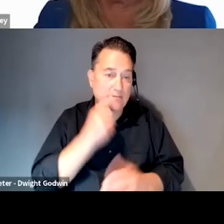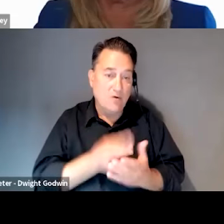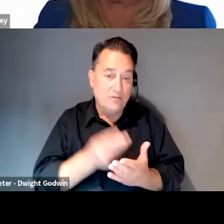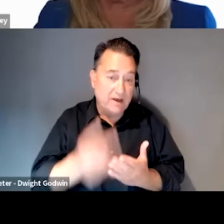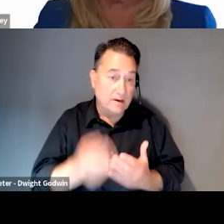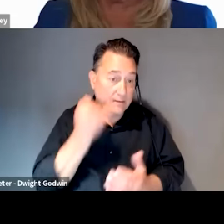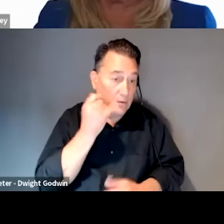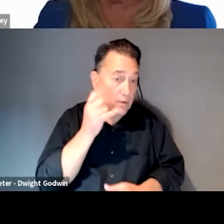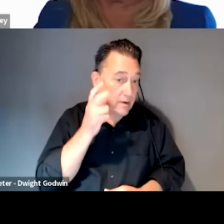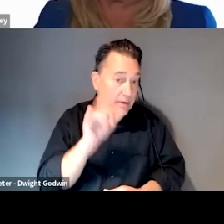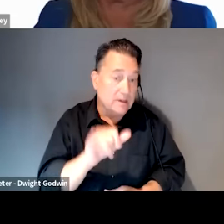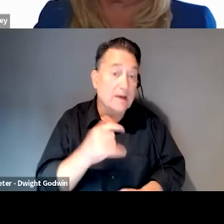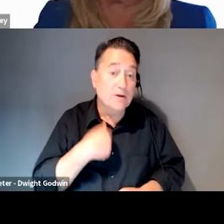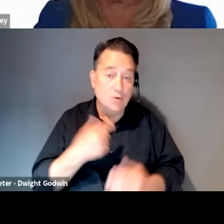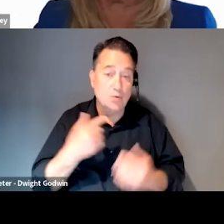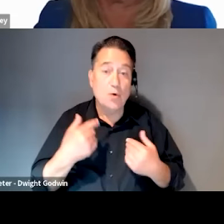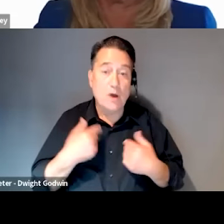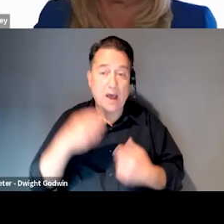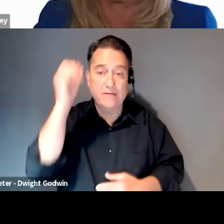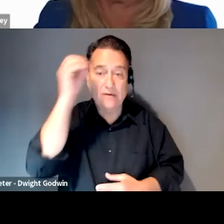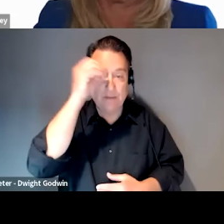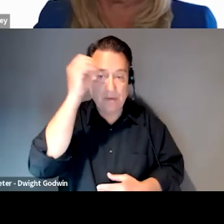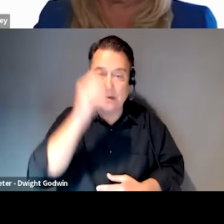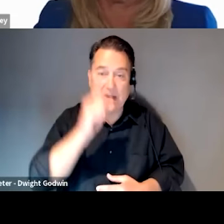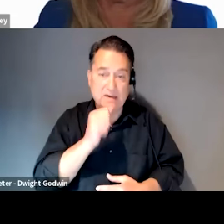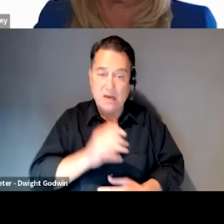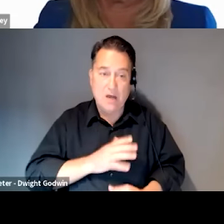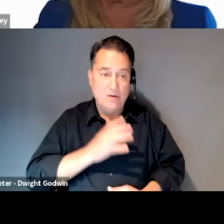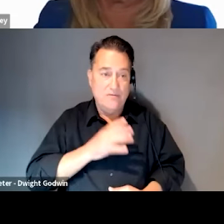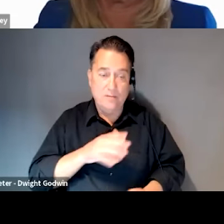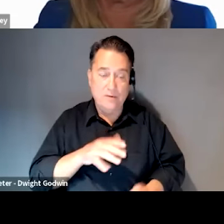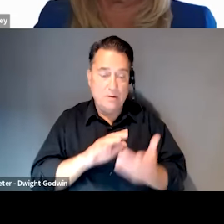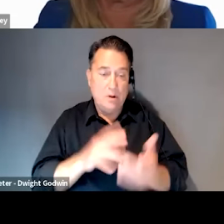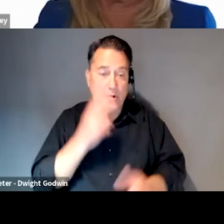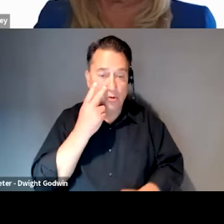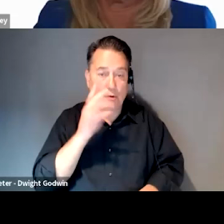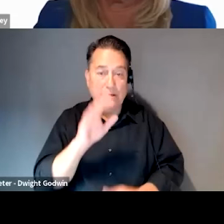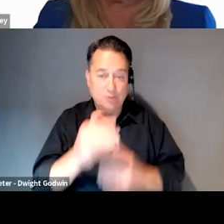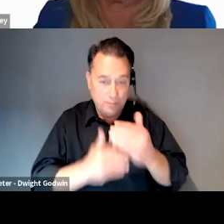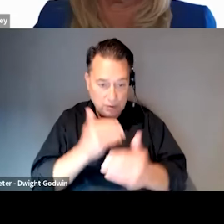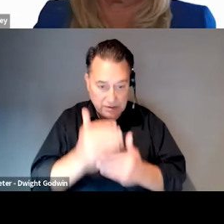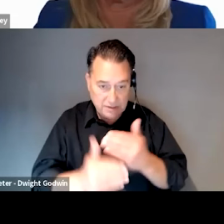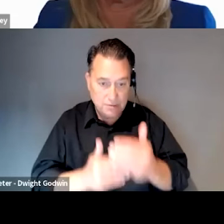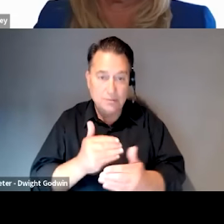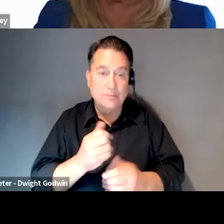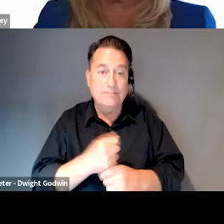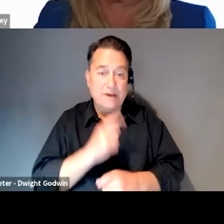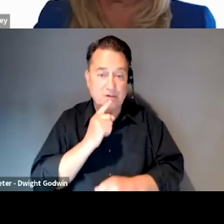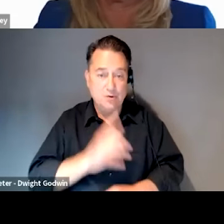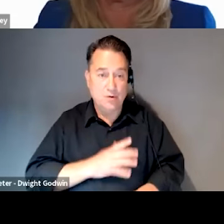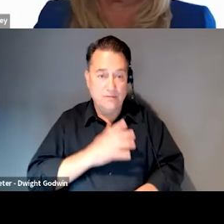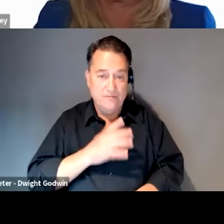you have a subjective and informal approach. So look at your procedures, make sure they are formal, objective, and systematic.